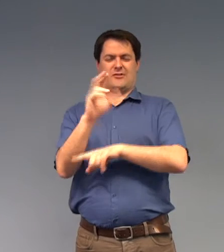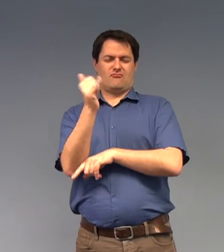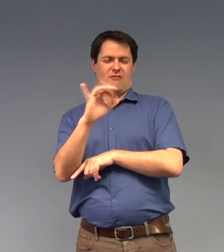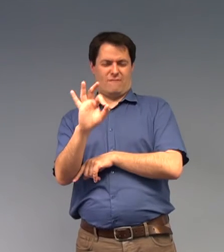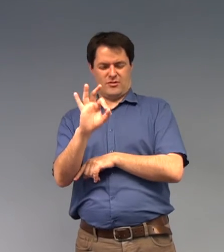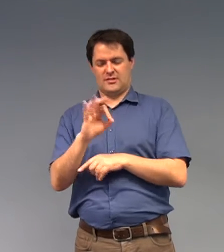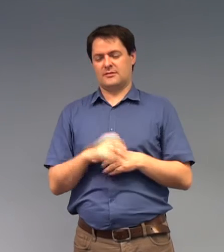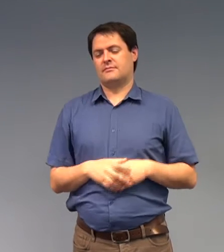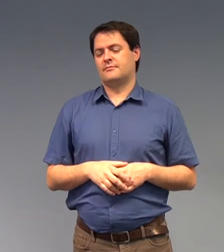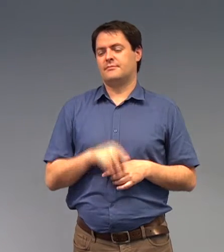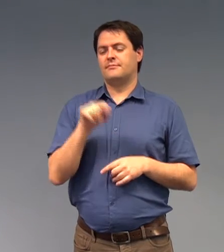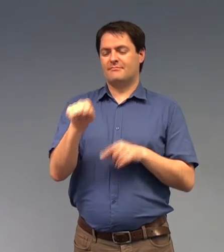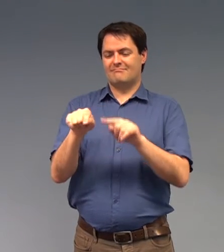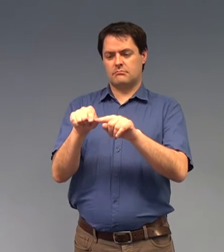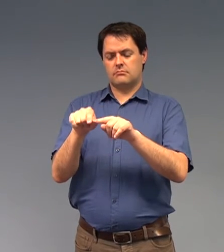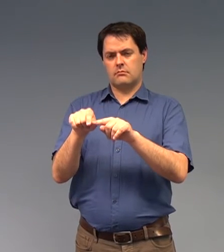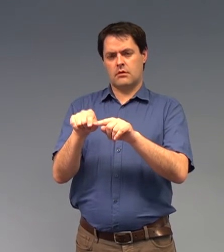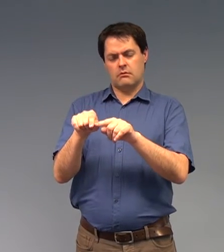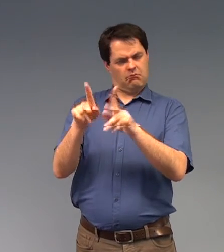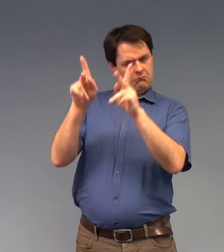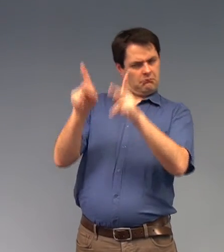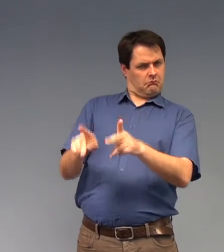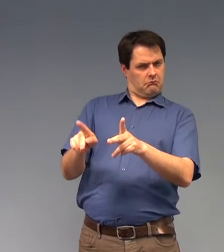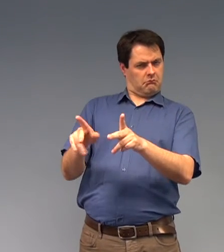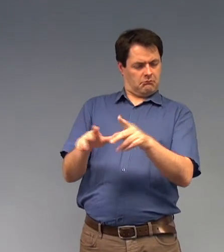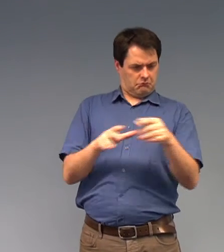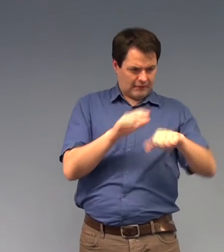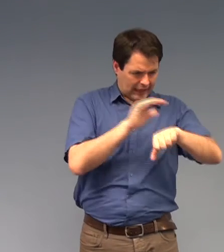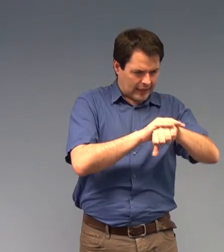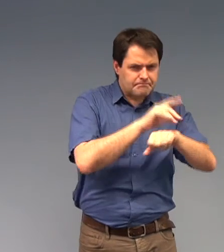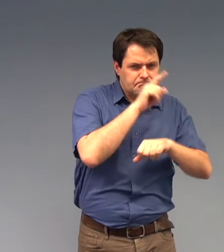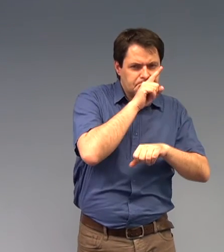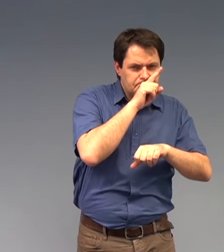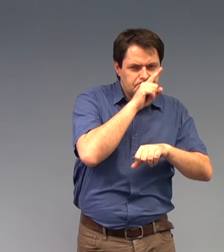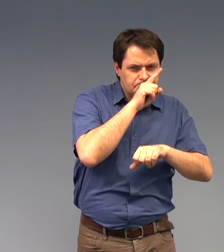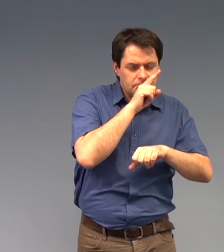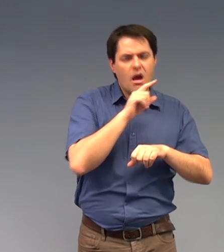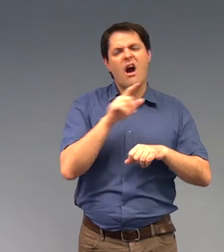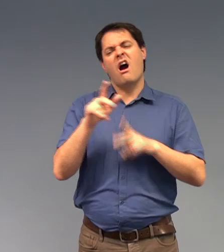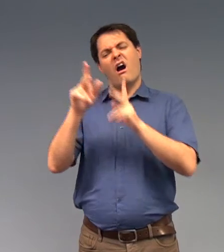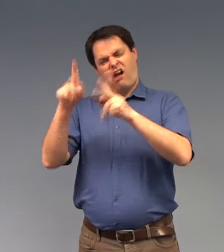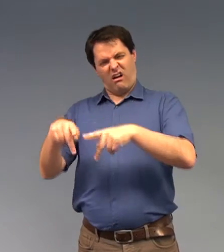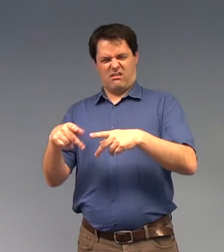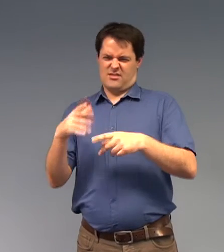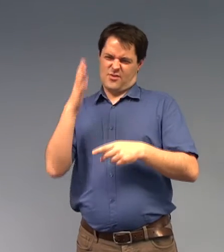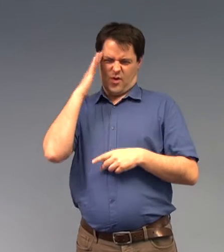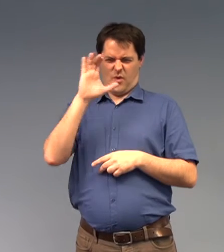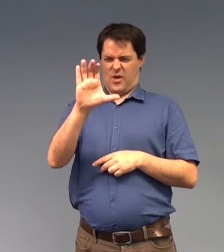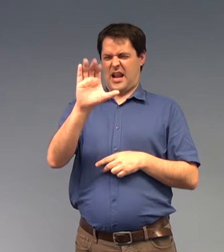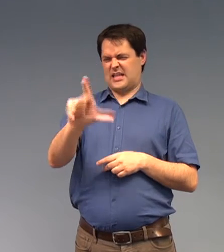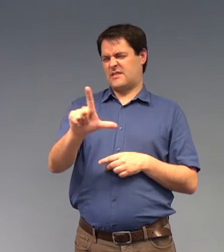had already been established to be a specific person in the news story.